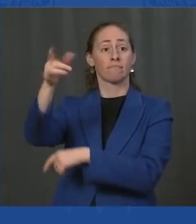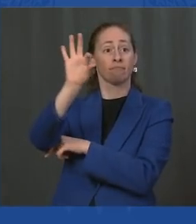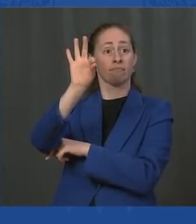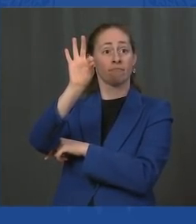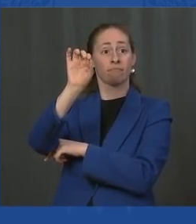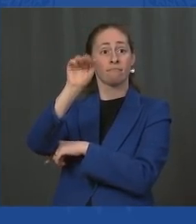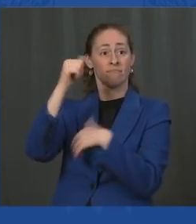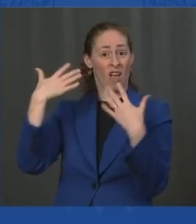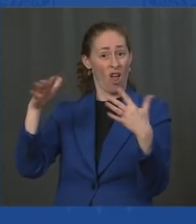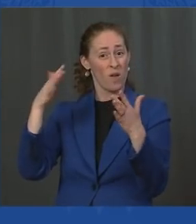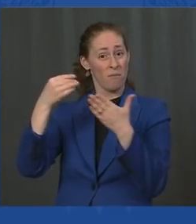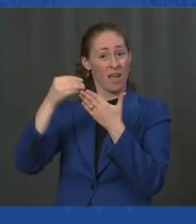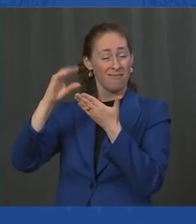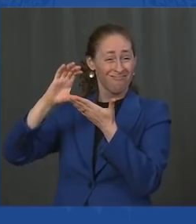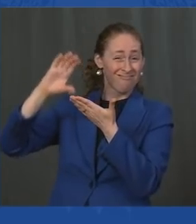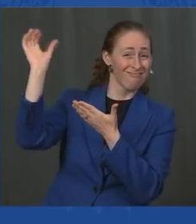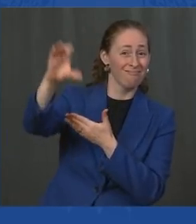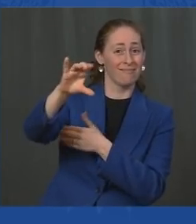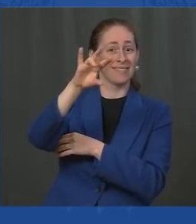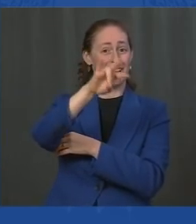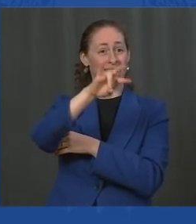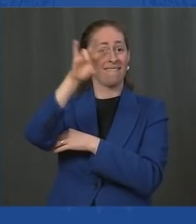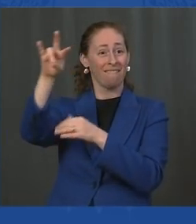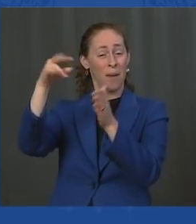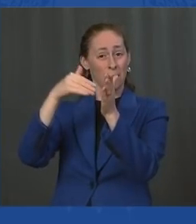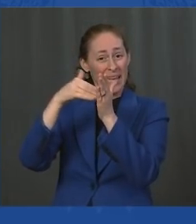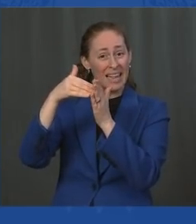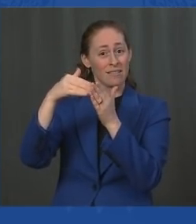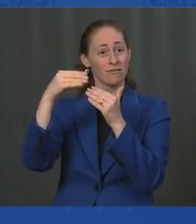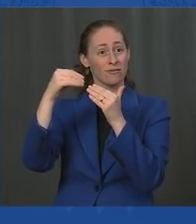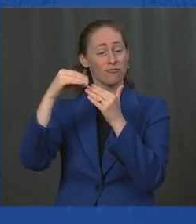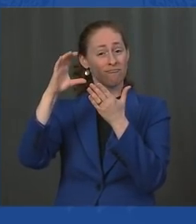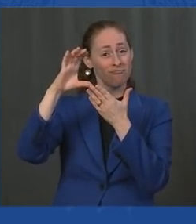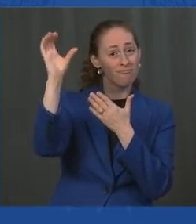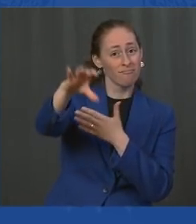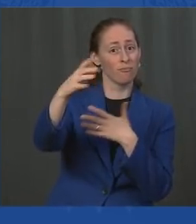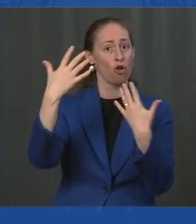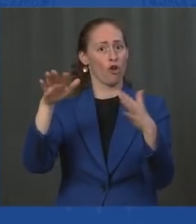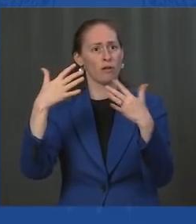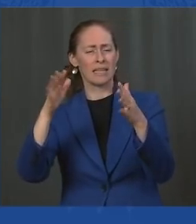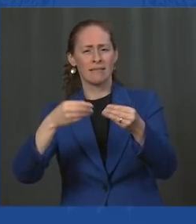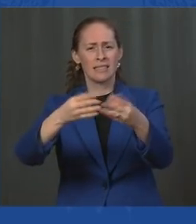to the people of Louisiana so far -- individuals. My message to the people of the Gulf Coast,